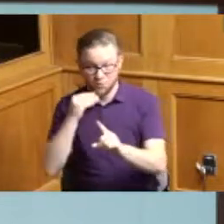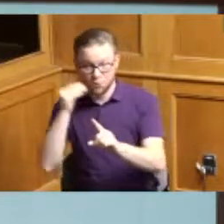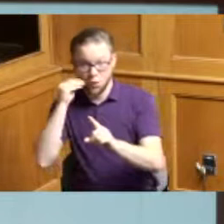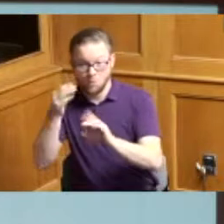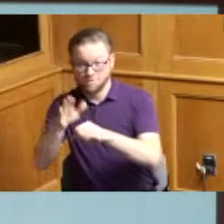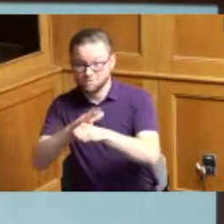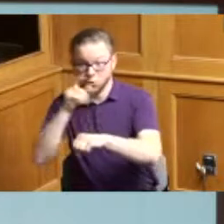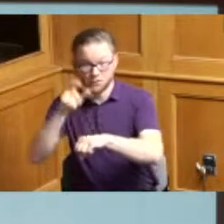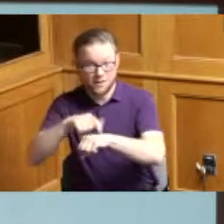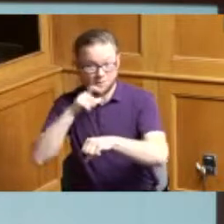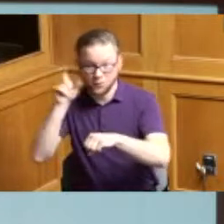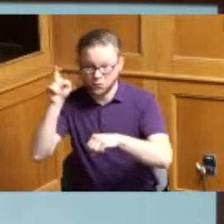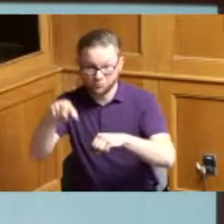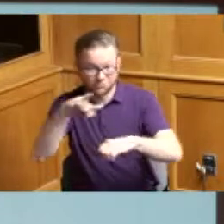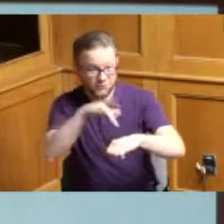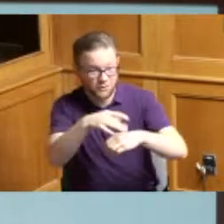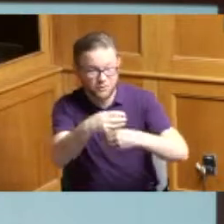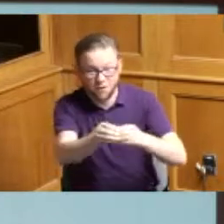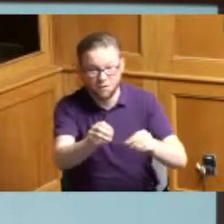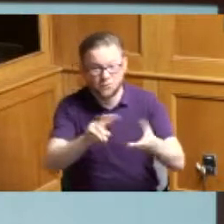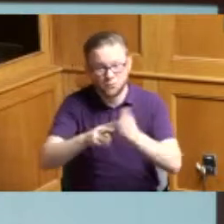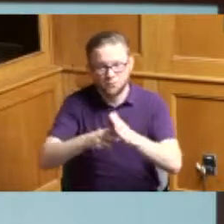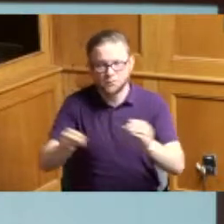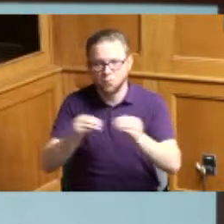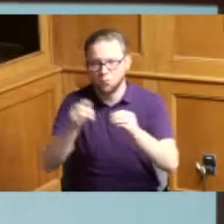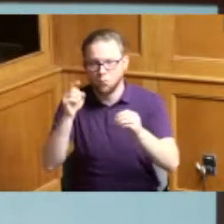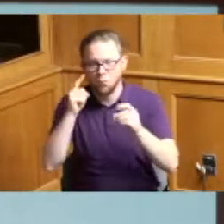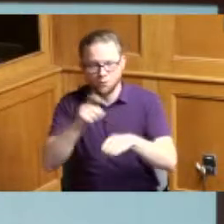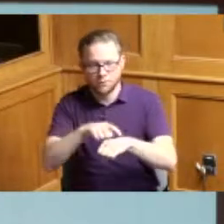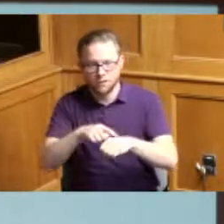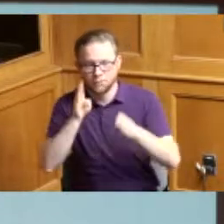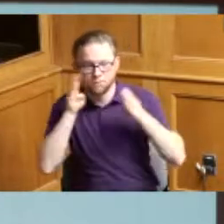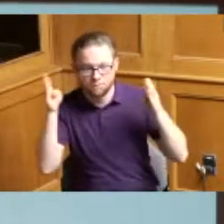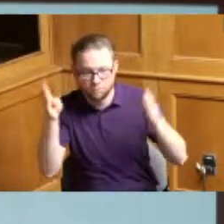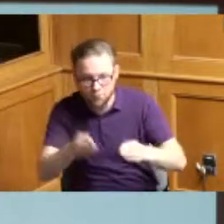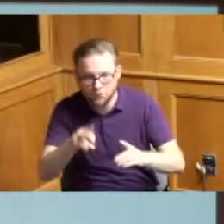to focus specifically on the applications this process is almost fully electronic